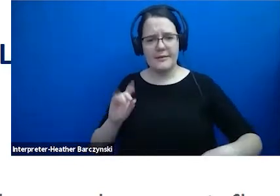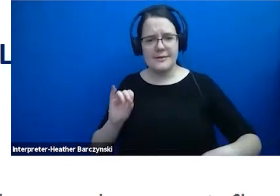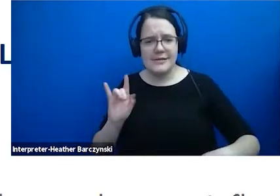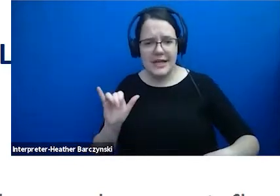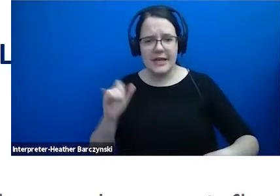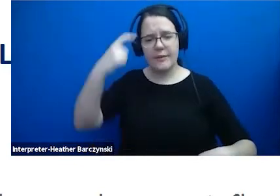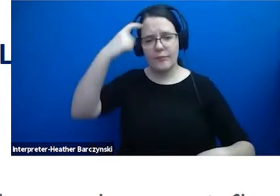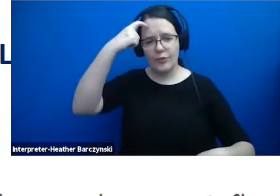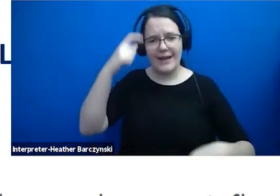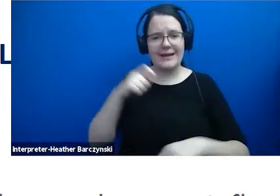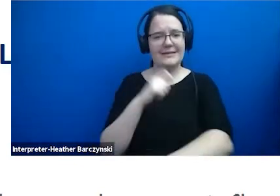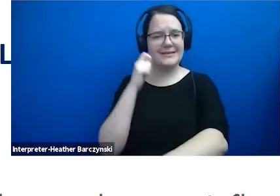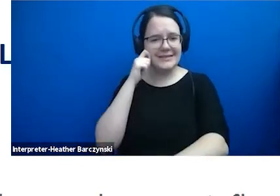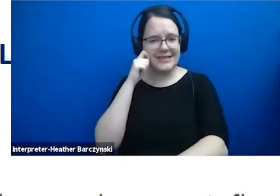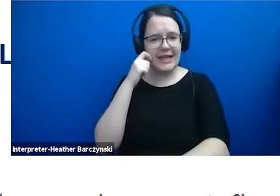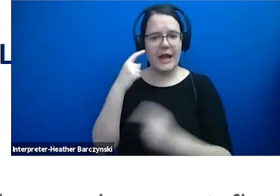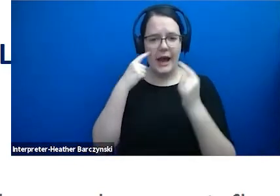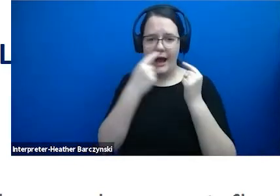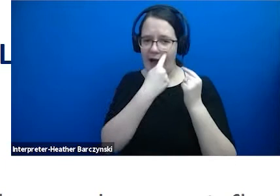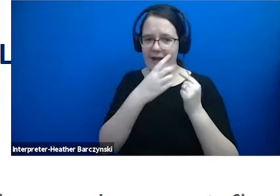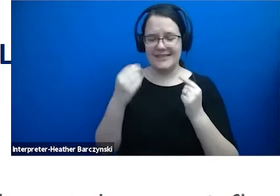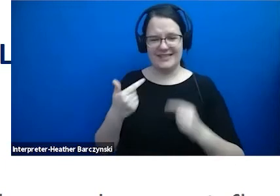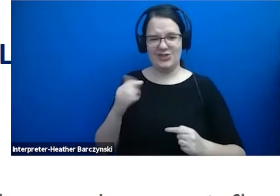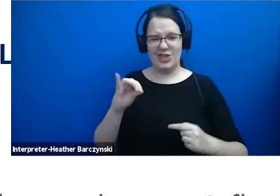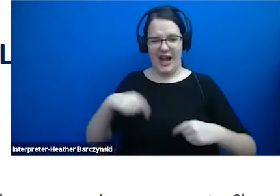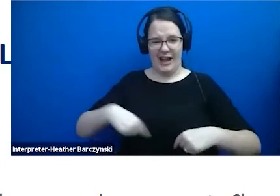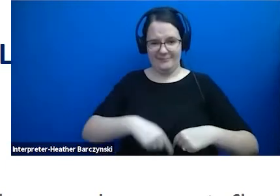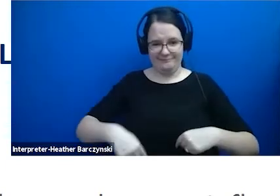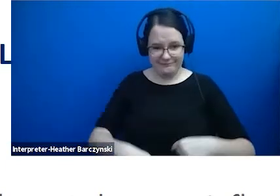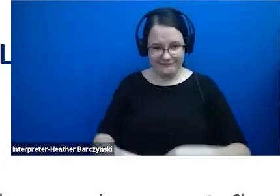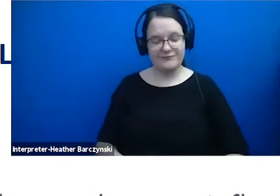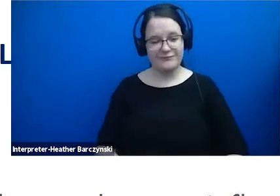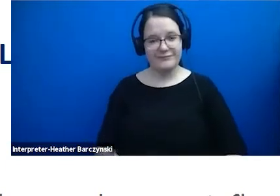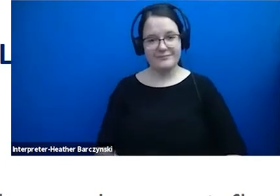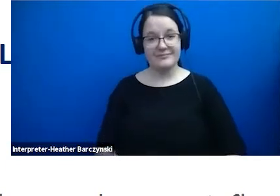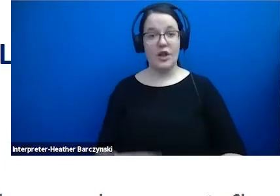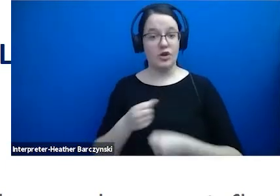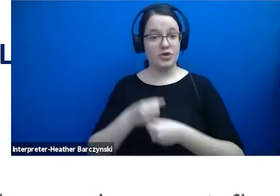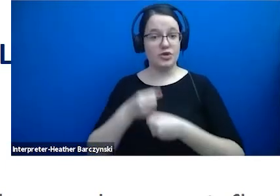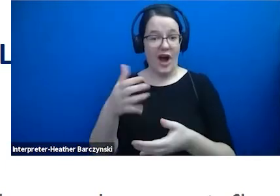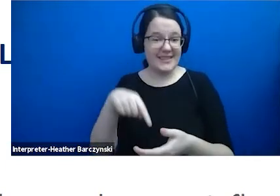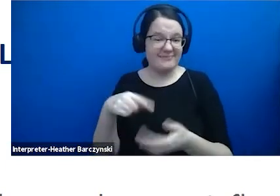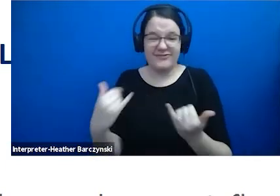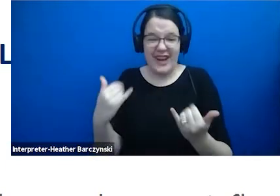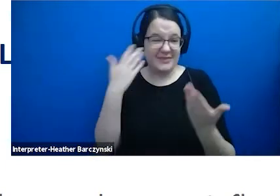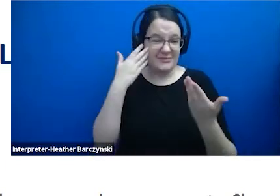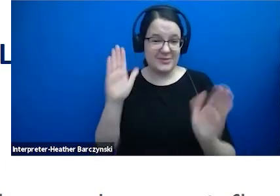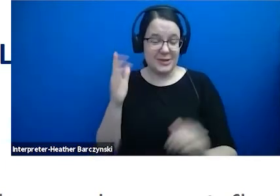and the gi tract although the cause is currently unknown it does very much appear to be an